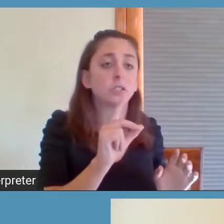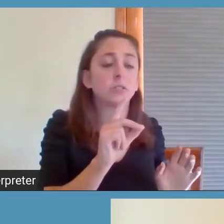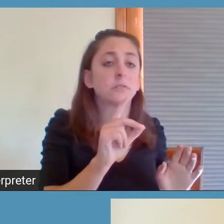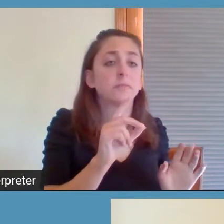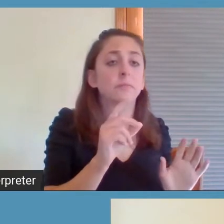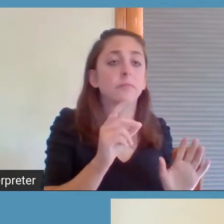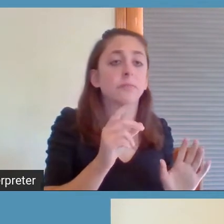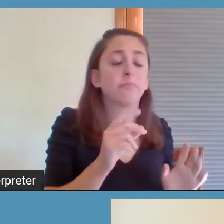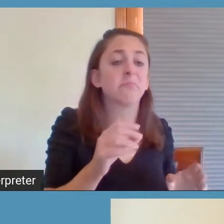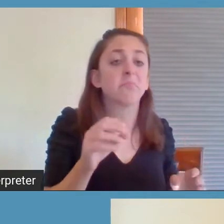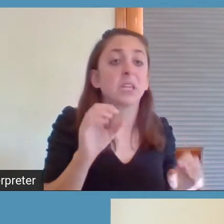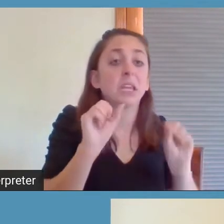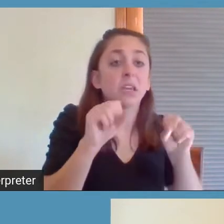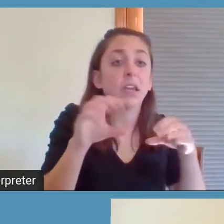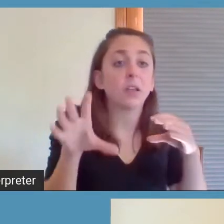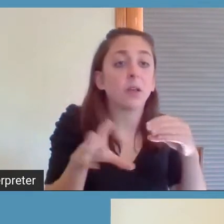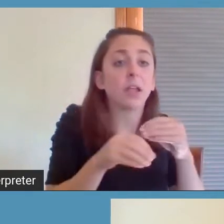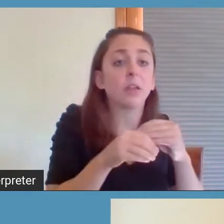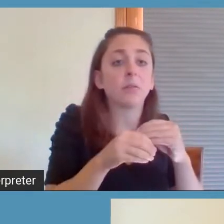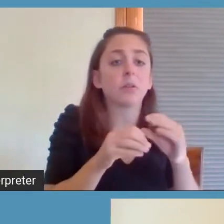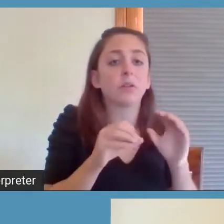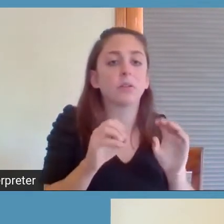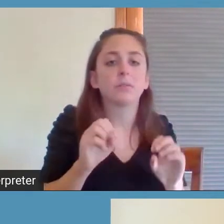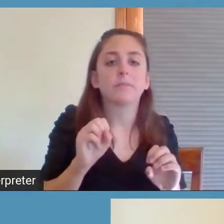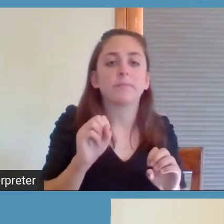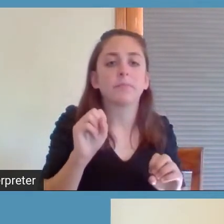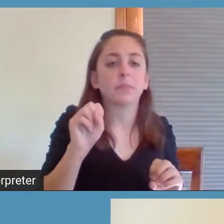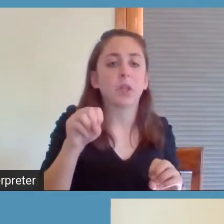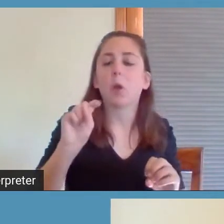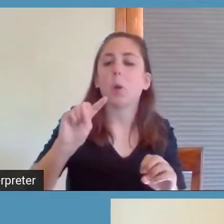add them okay so they don't go into the website you have to go through the platform through the